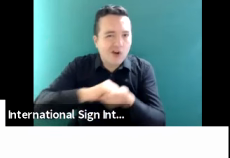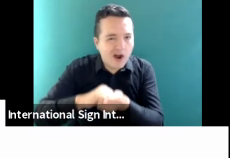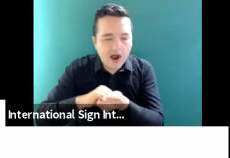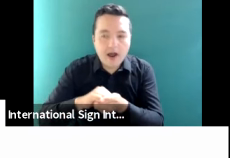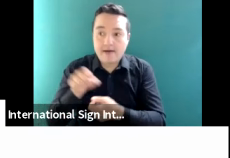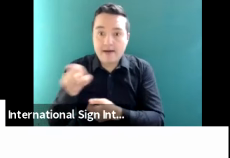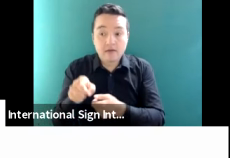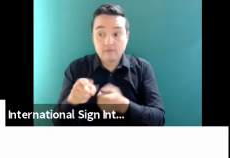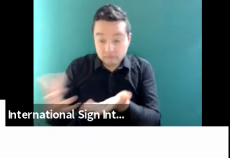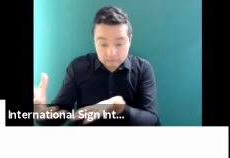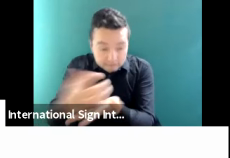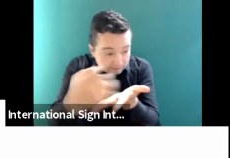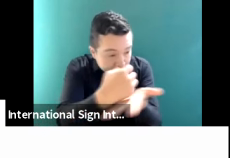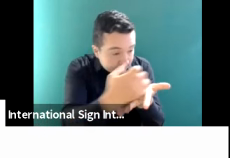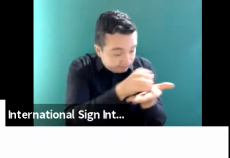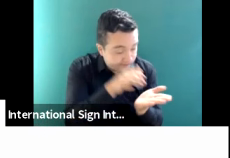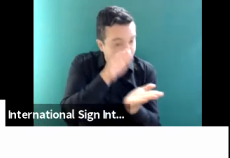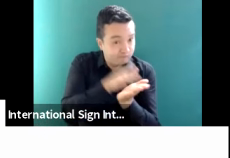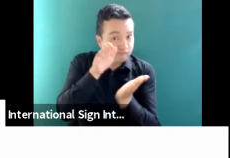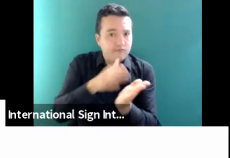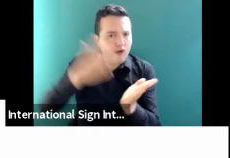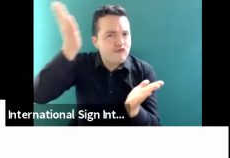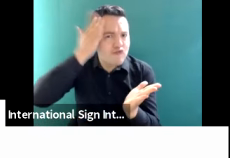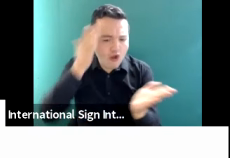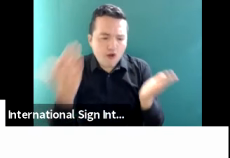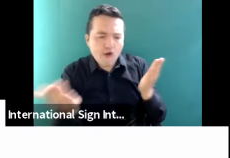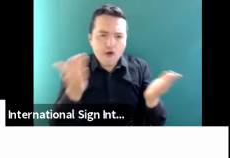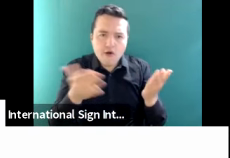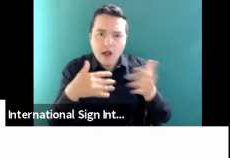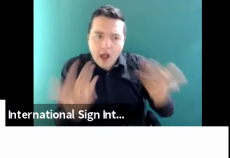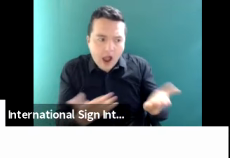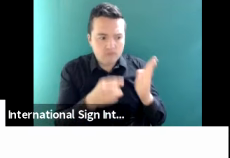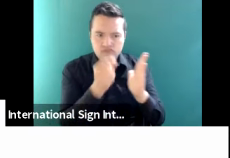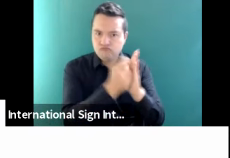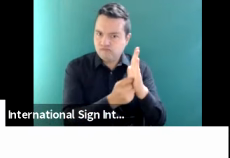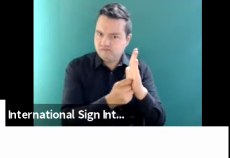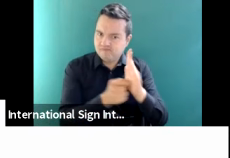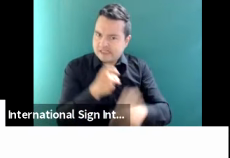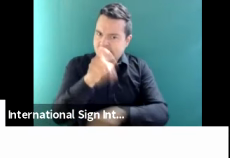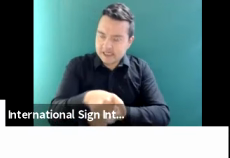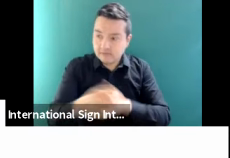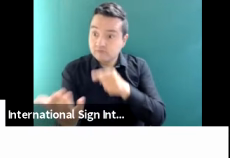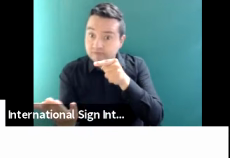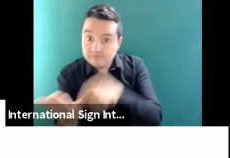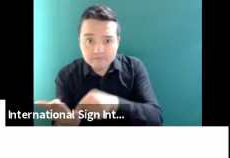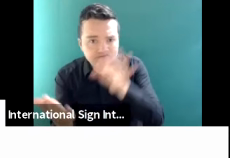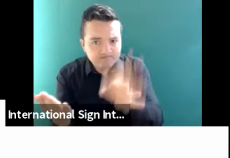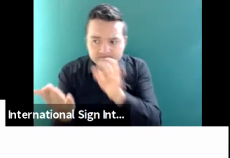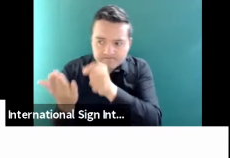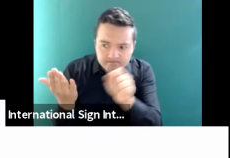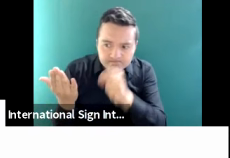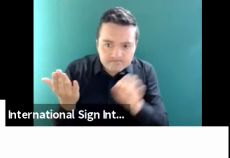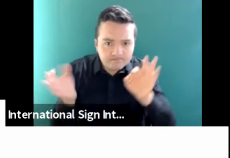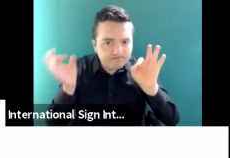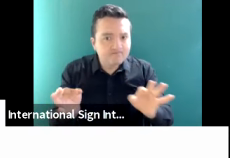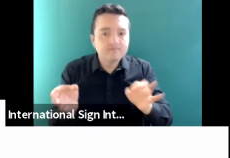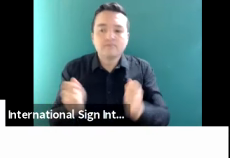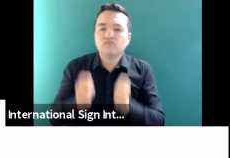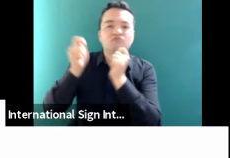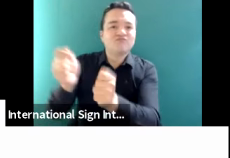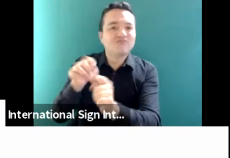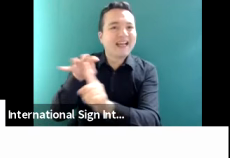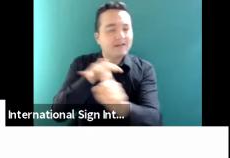This is data collected by advocates in cooperation with disabled peoples international and local and regional advocacy organizations.